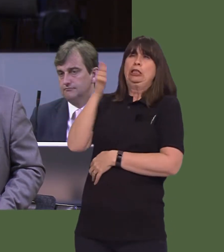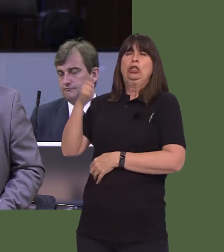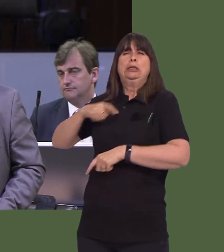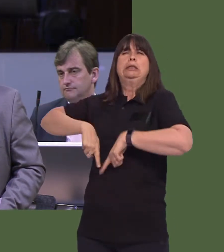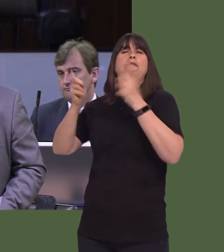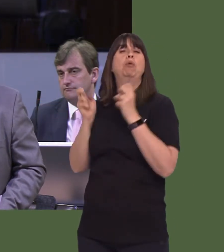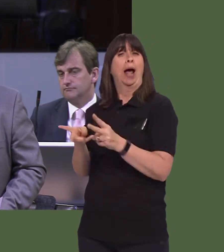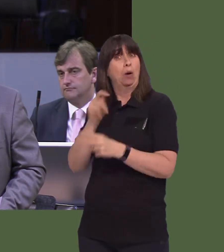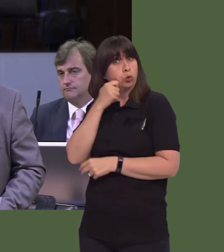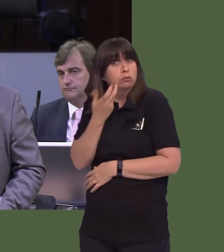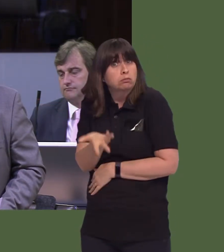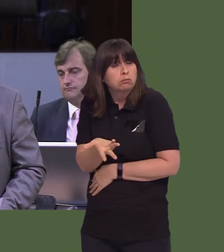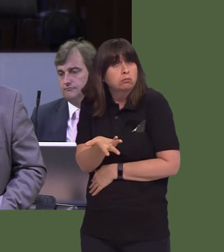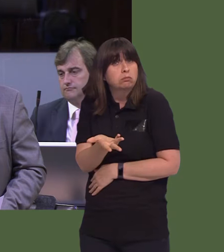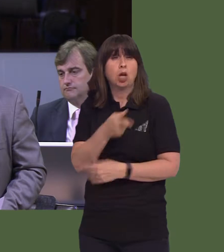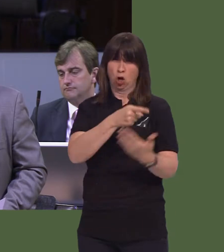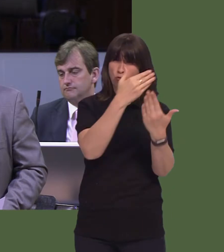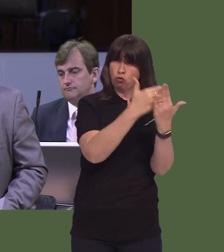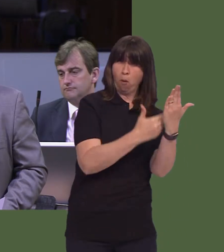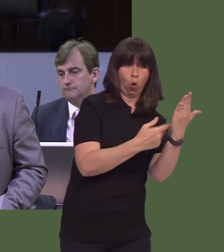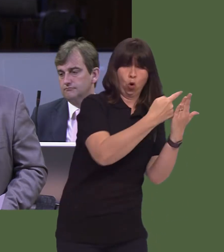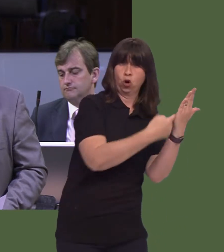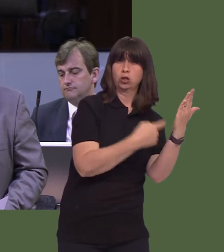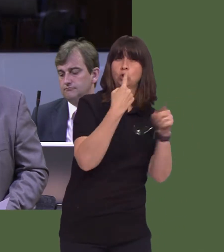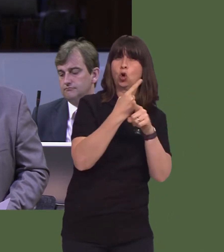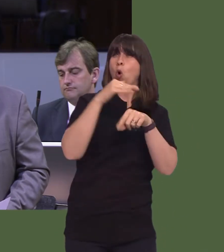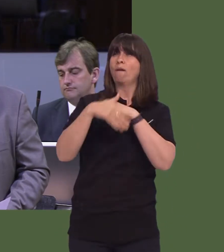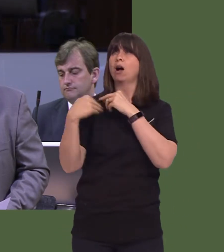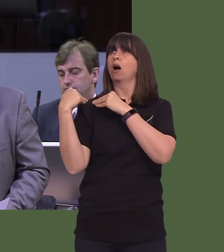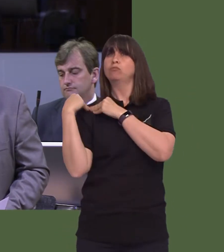When you have such a report that talks about accountability being impossible to track,